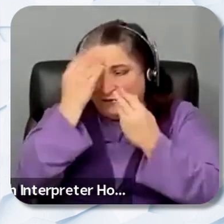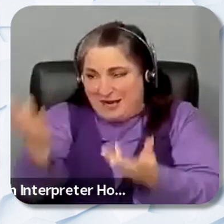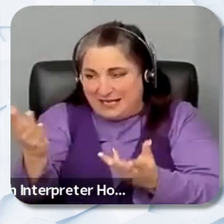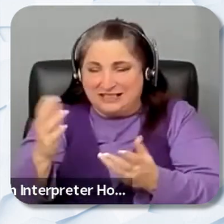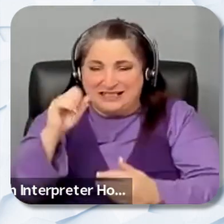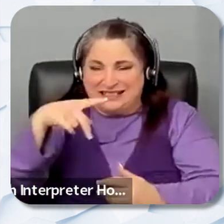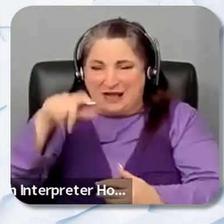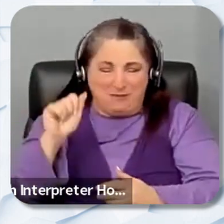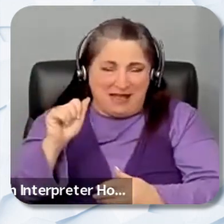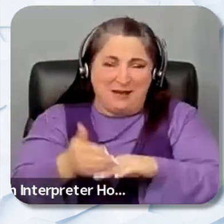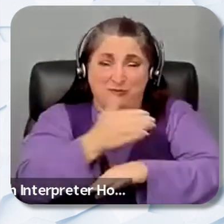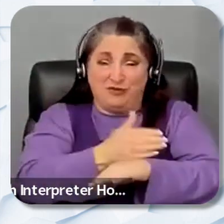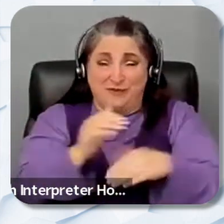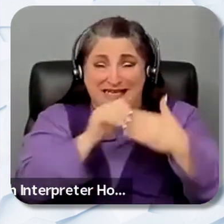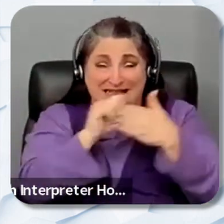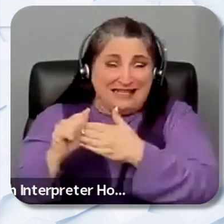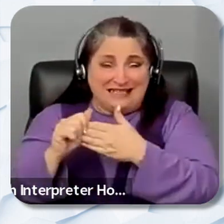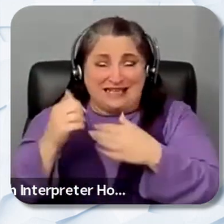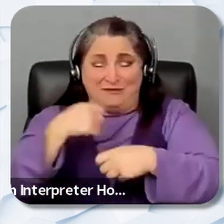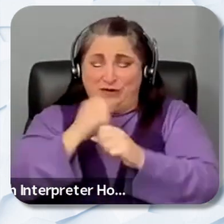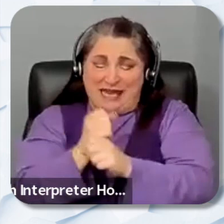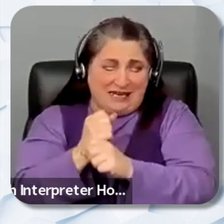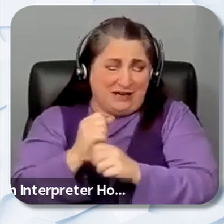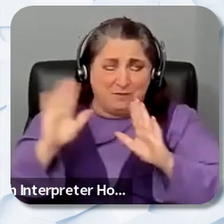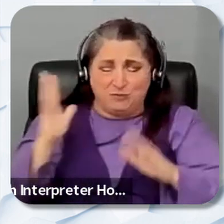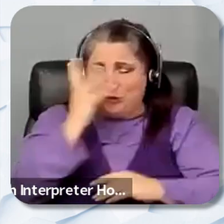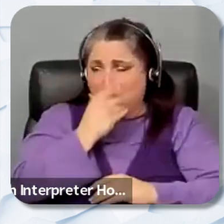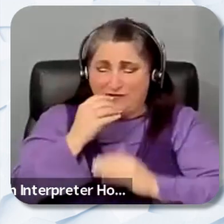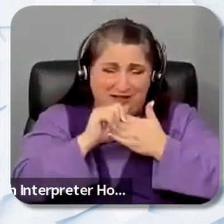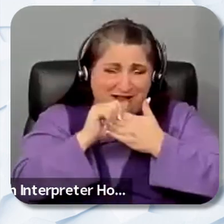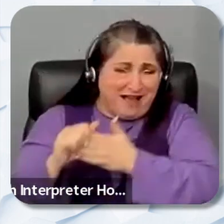leads have created a beautiful guide, that can help you walk through each indicator,